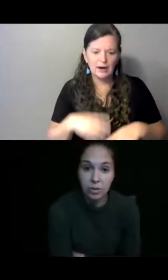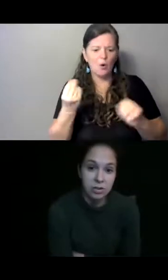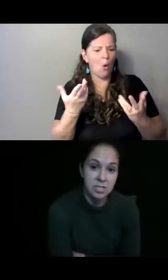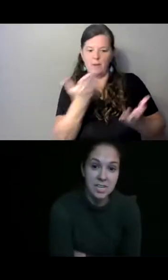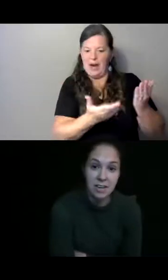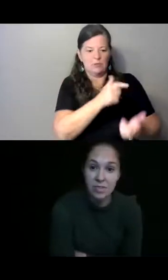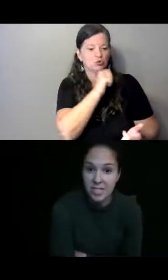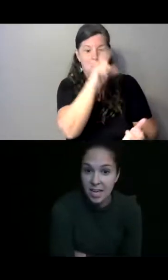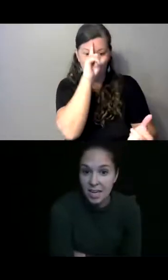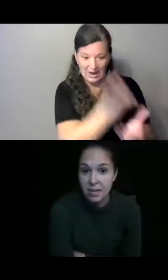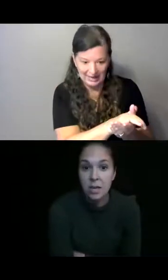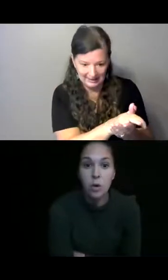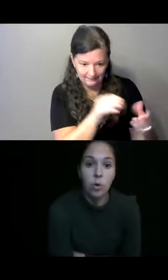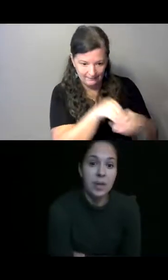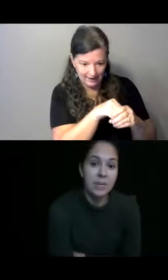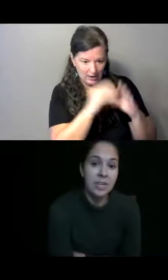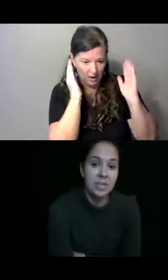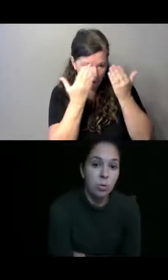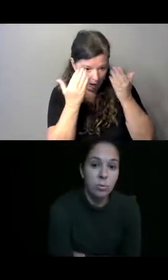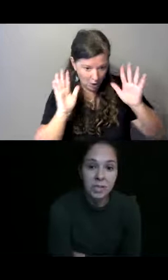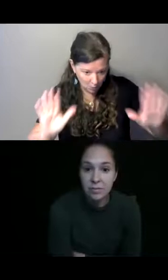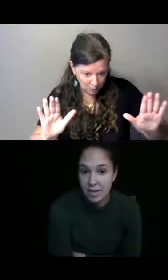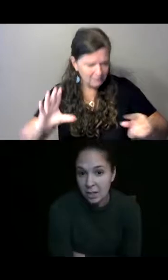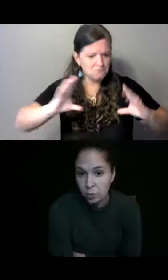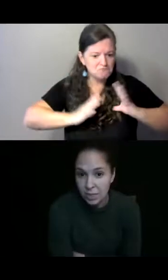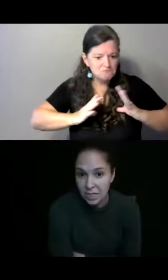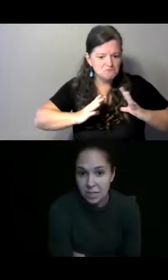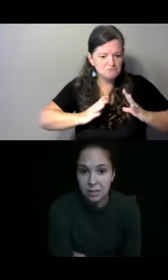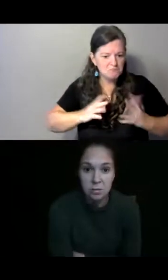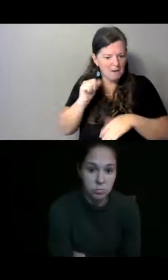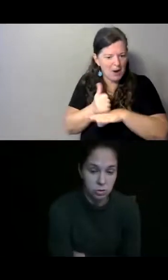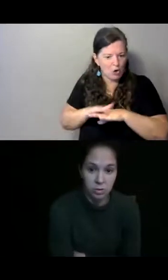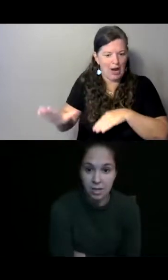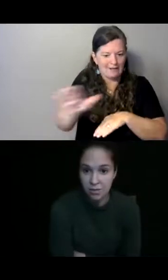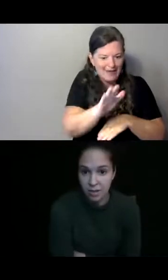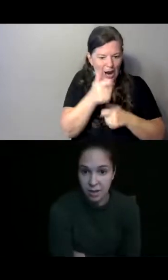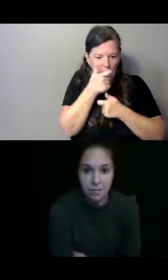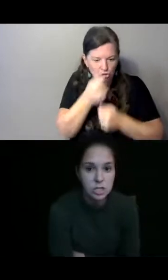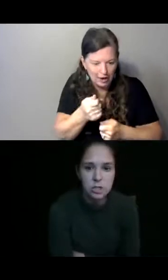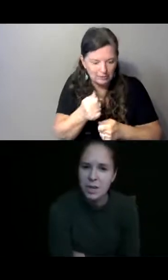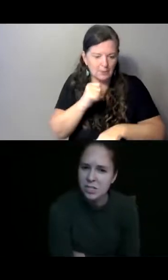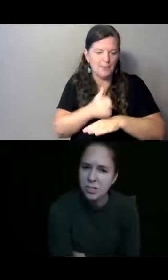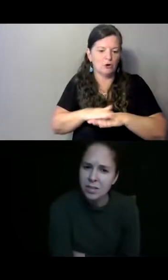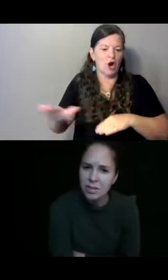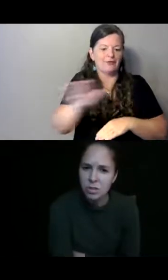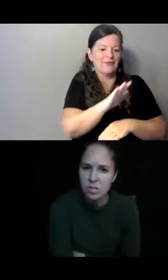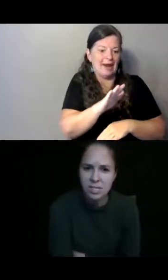there's the Day of the Dead. Or maybe they don't believe in Halloween. Sure. That's fine. It's just based on their interests